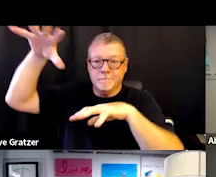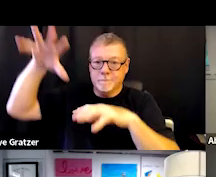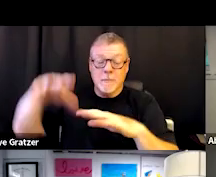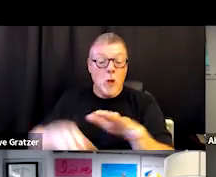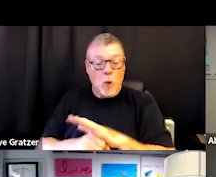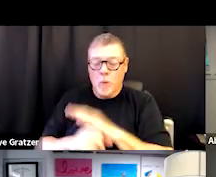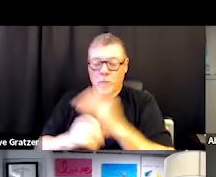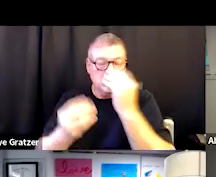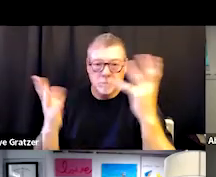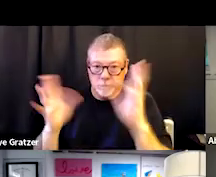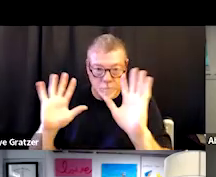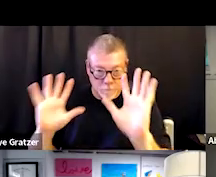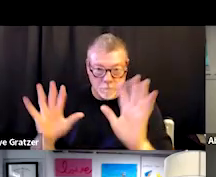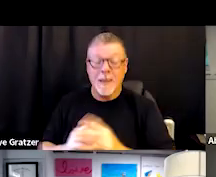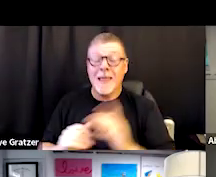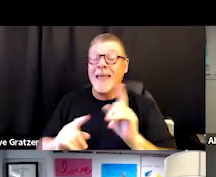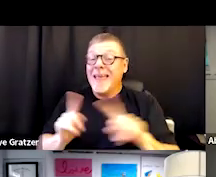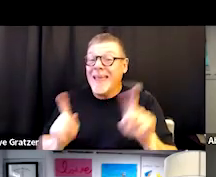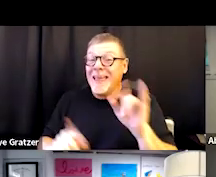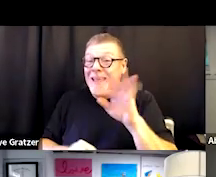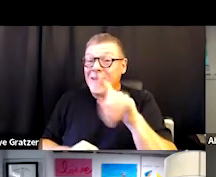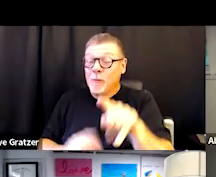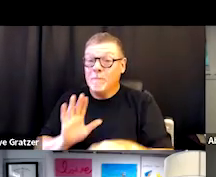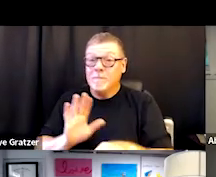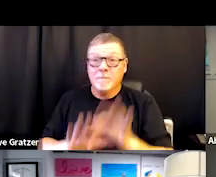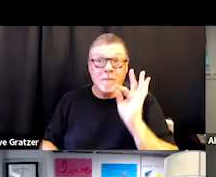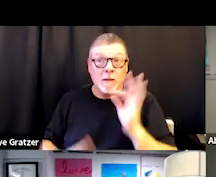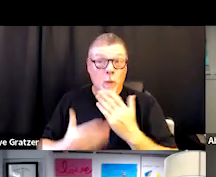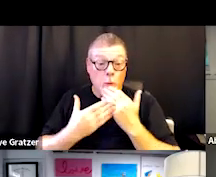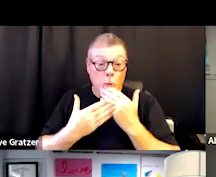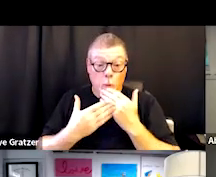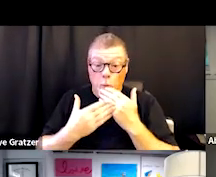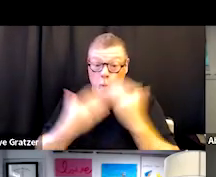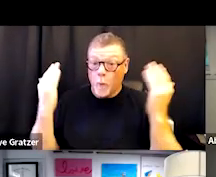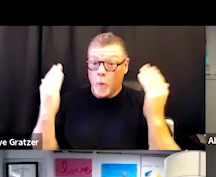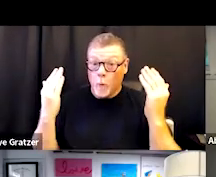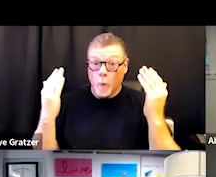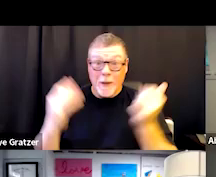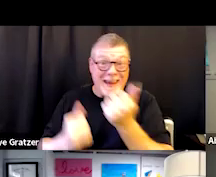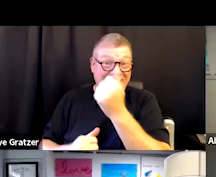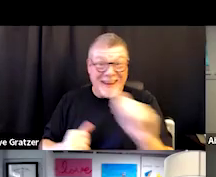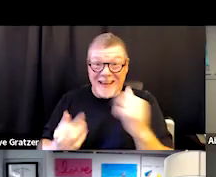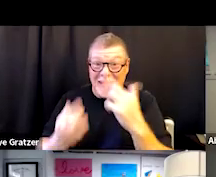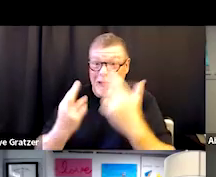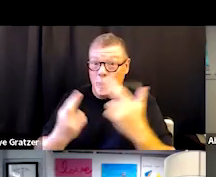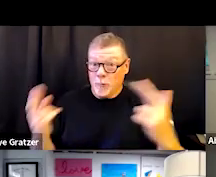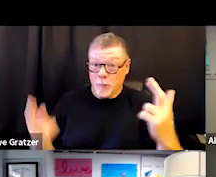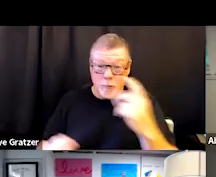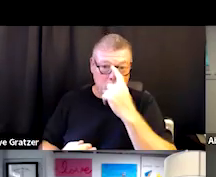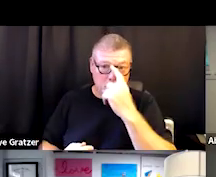I would also mention that if for some reason you find that you do not have those kind of existing resources in your community, certainly reach out